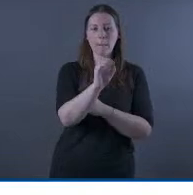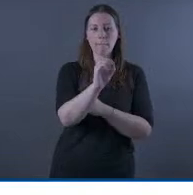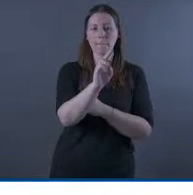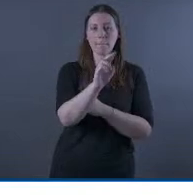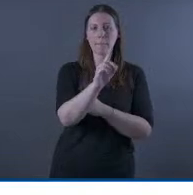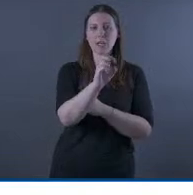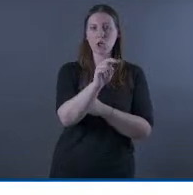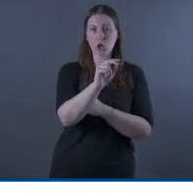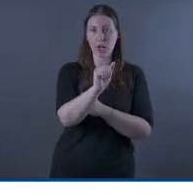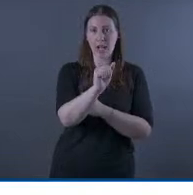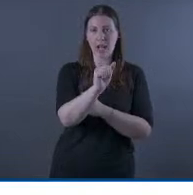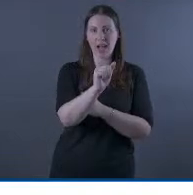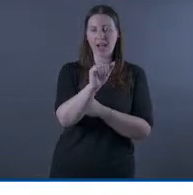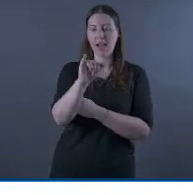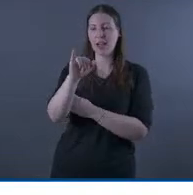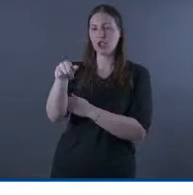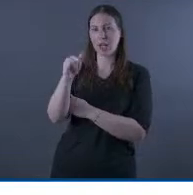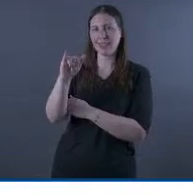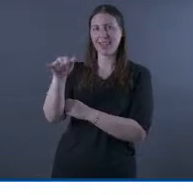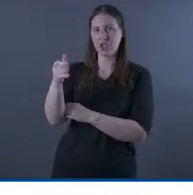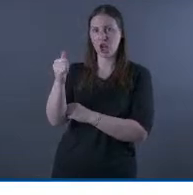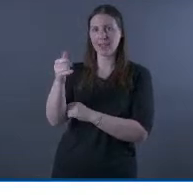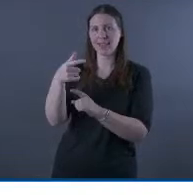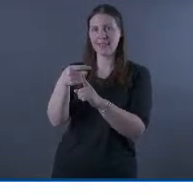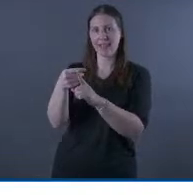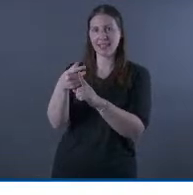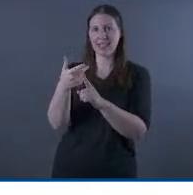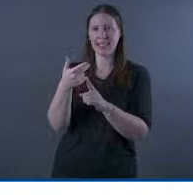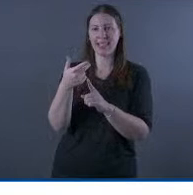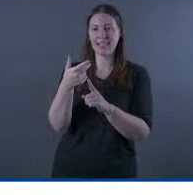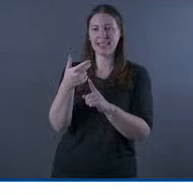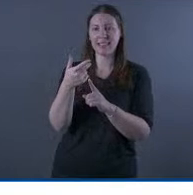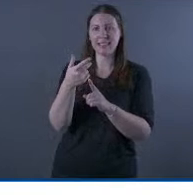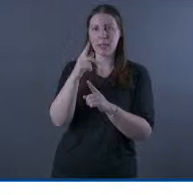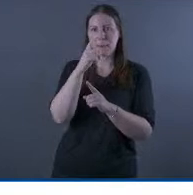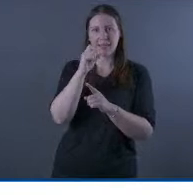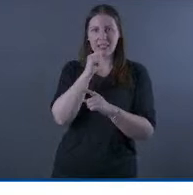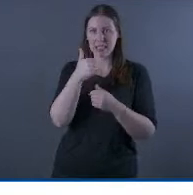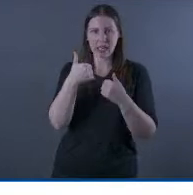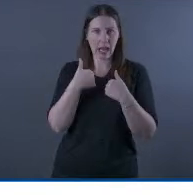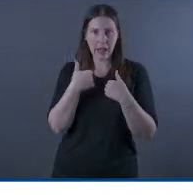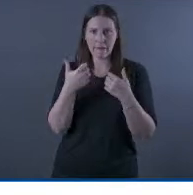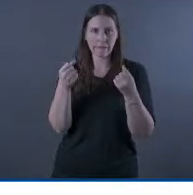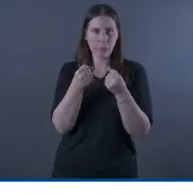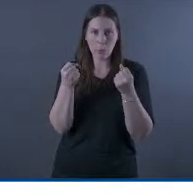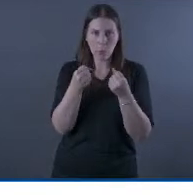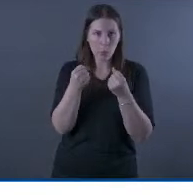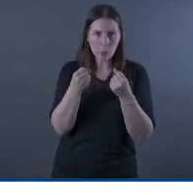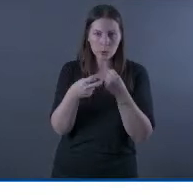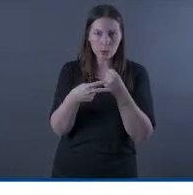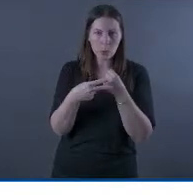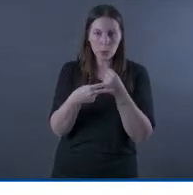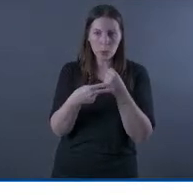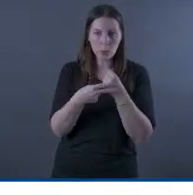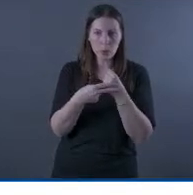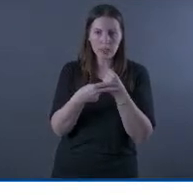that was due to limitations with ultra cold storage freezer. And then there has been some coordination amongst community groups